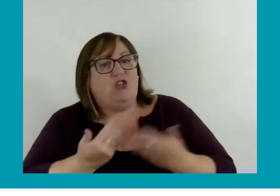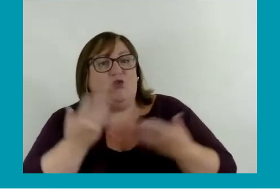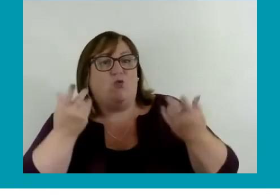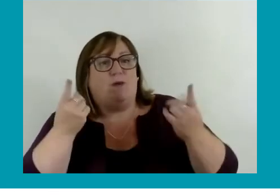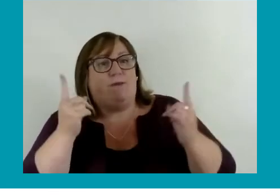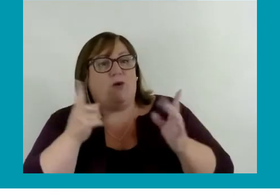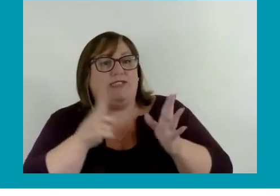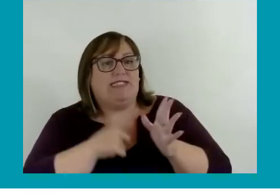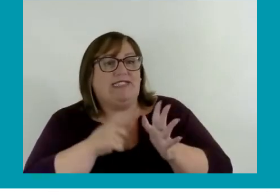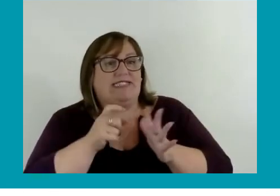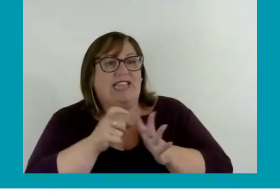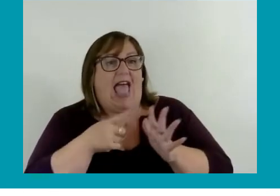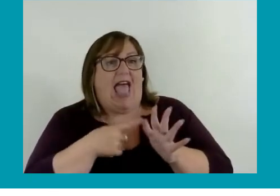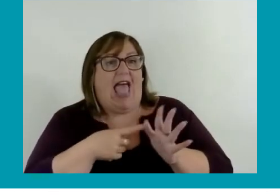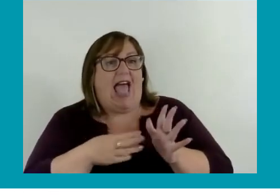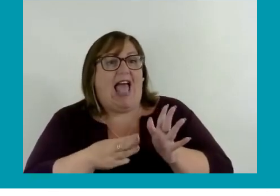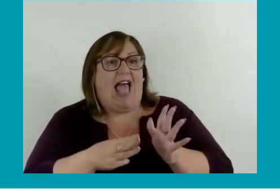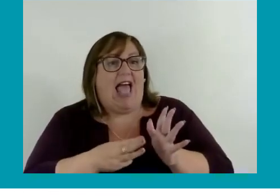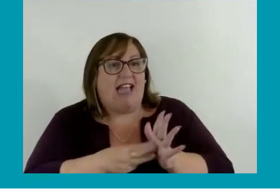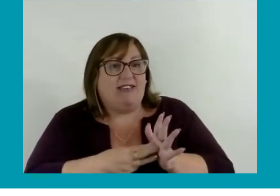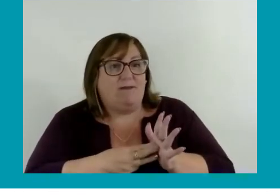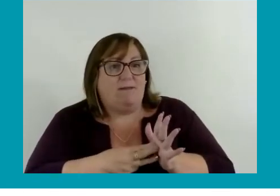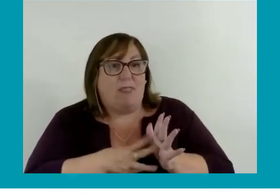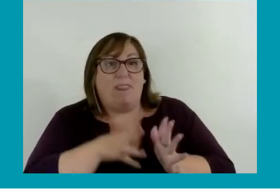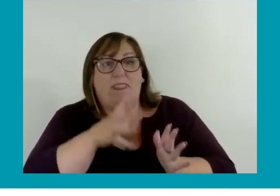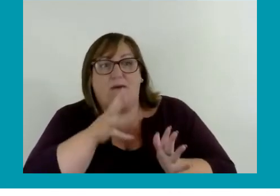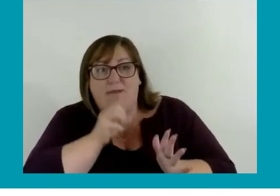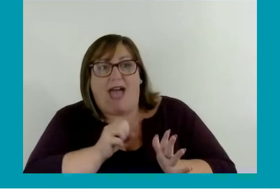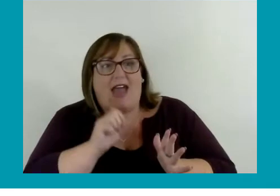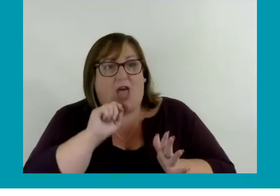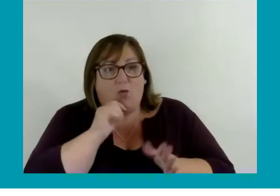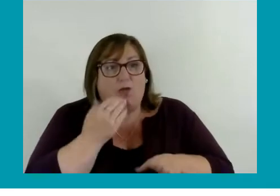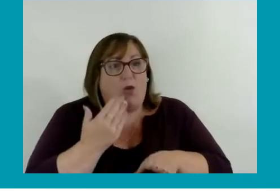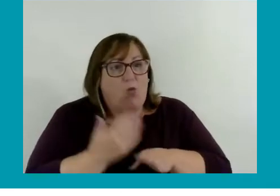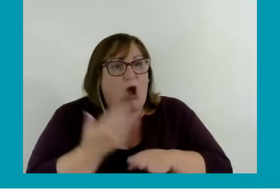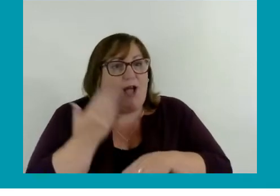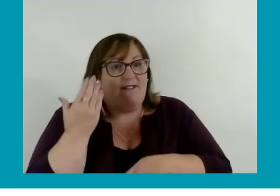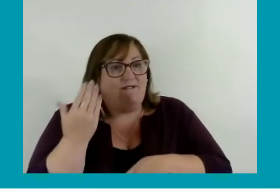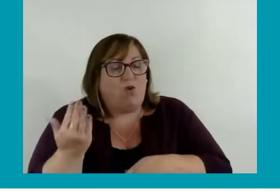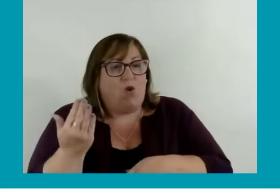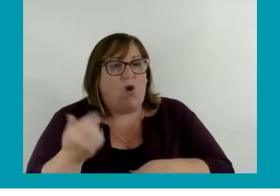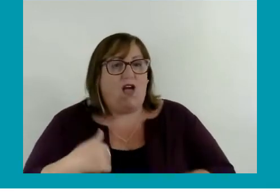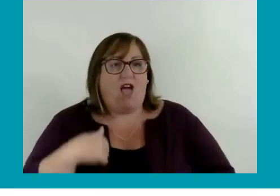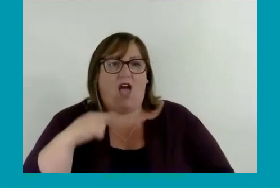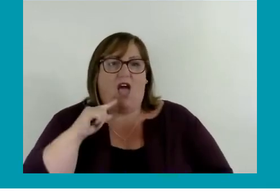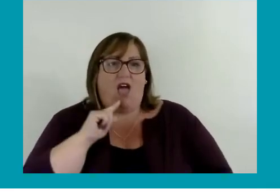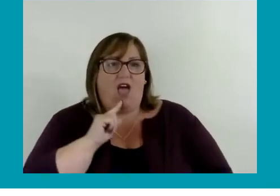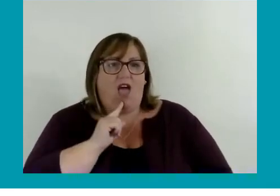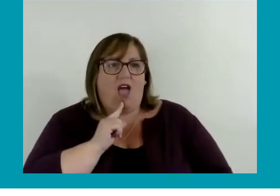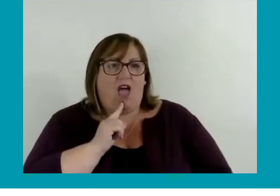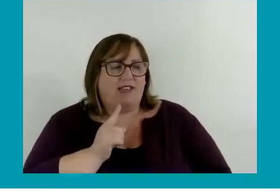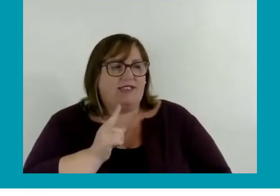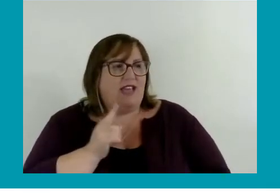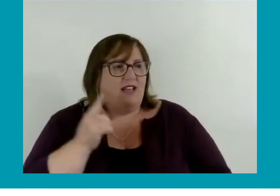it was the guy i was going to work for and i said i was i was i was almost in tears i was so excited